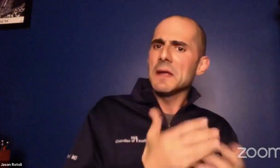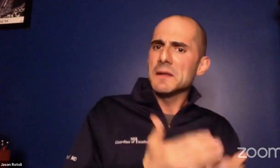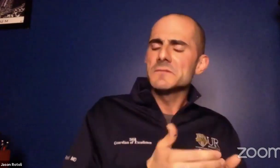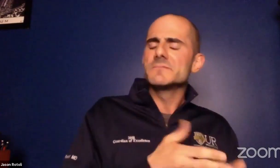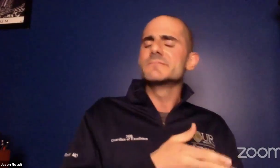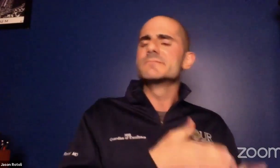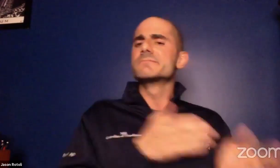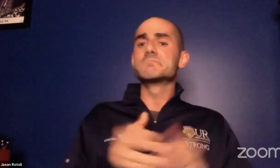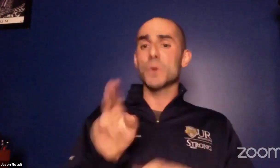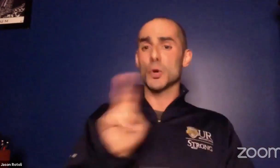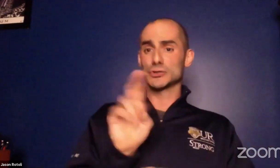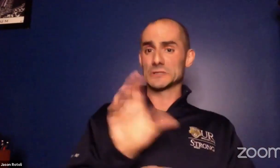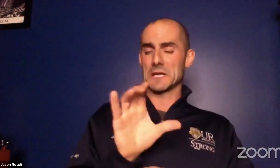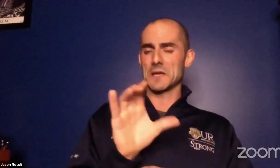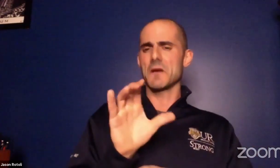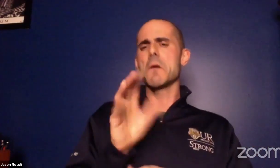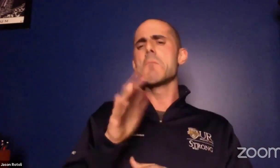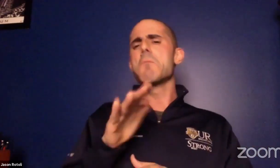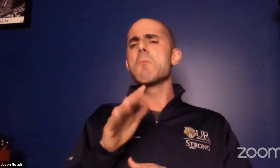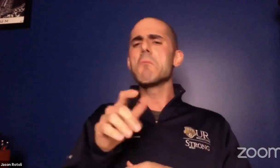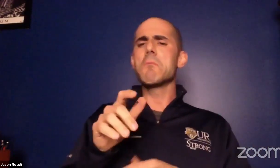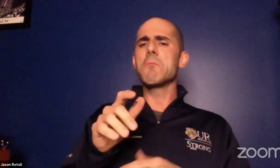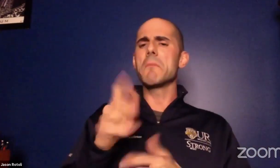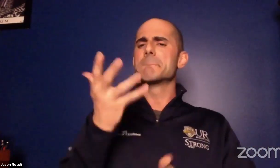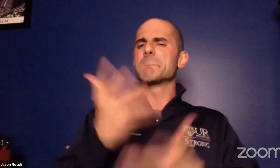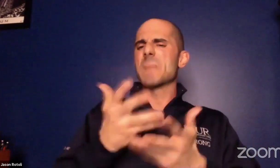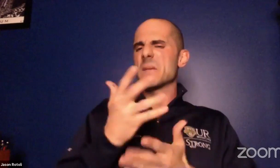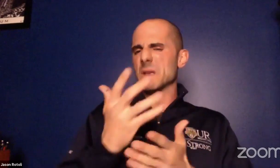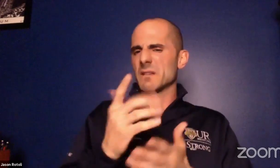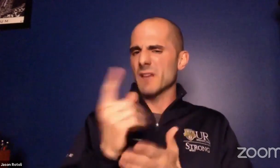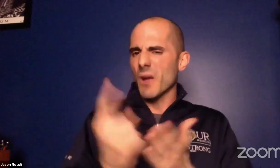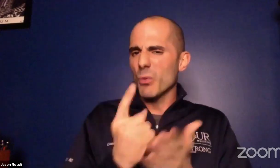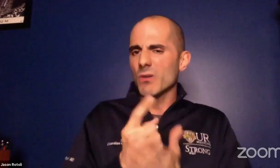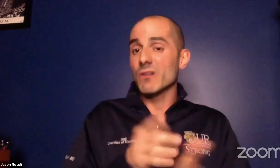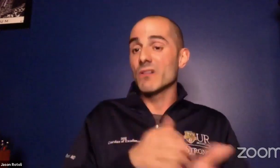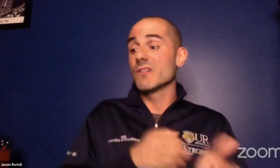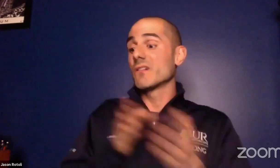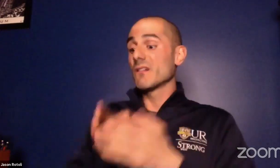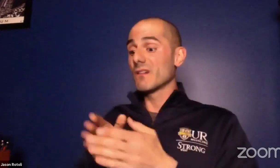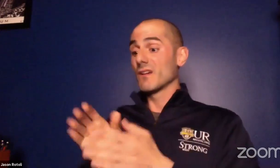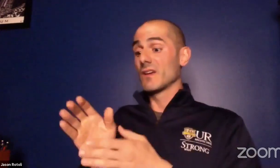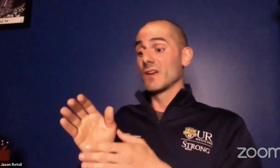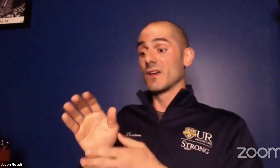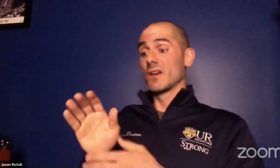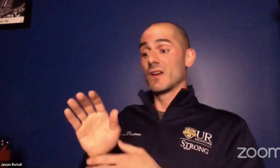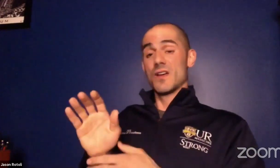They're aware of you, they have knowledge of your past medical history, of who you are.